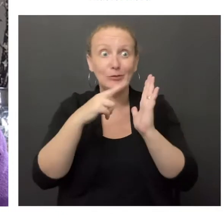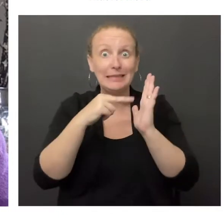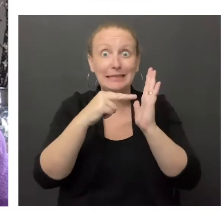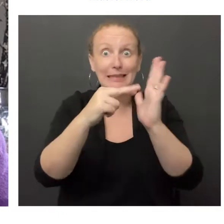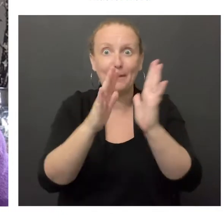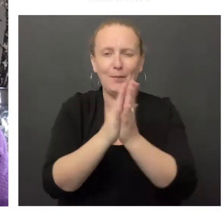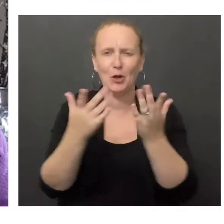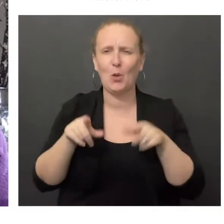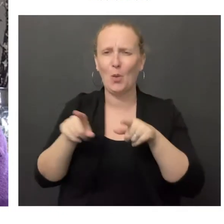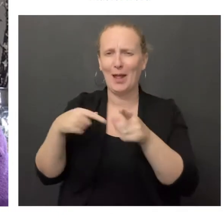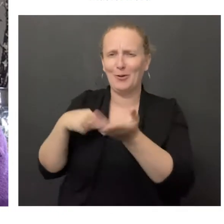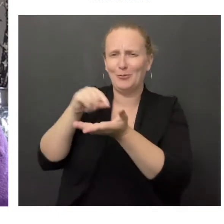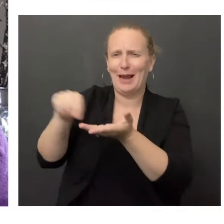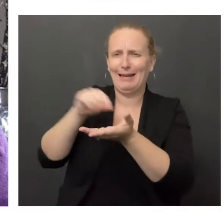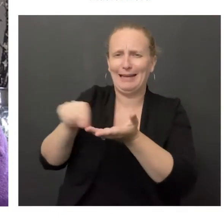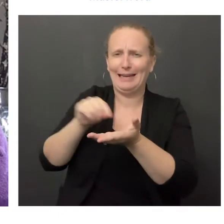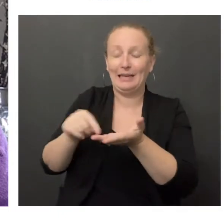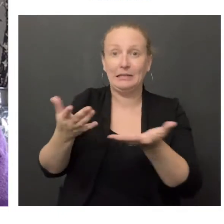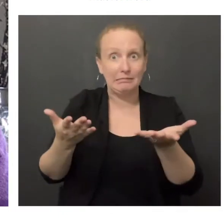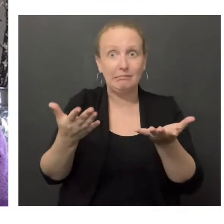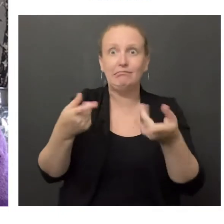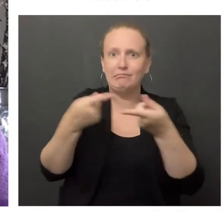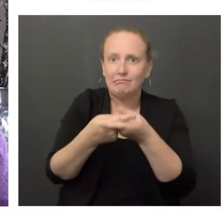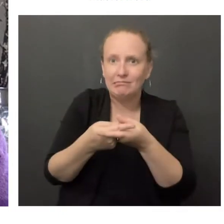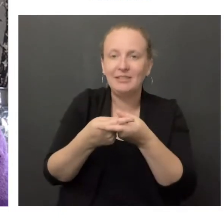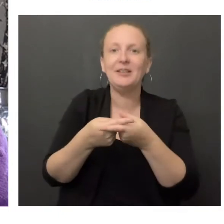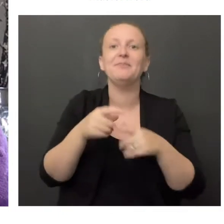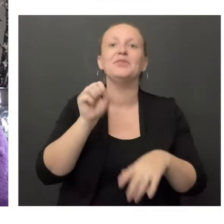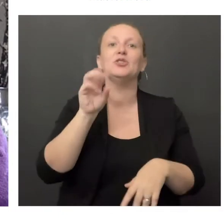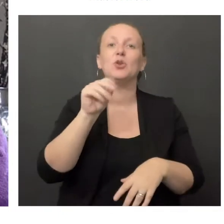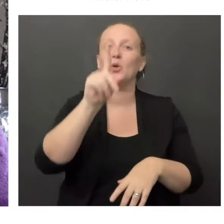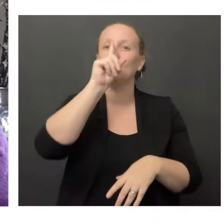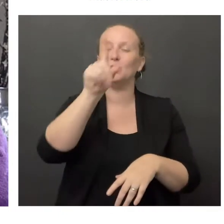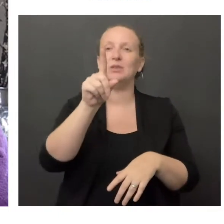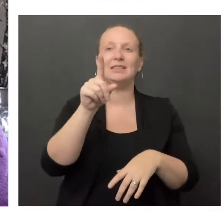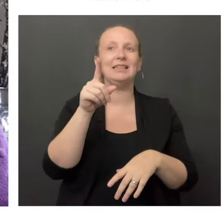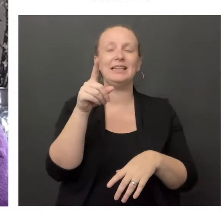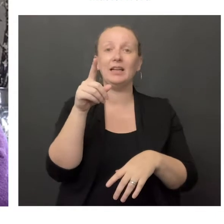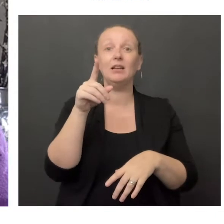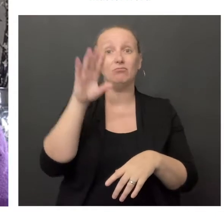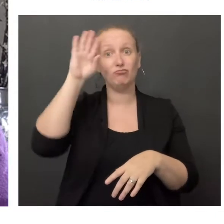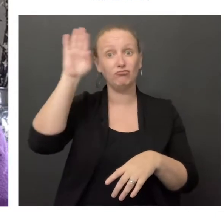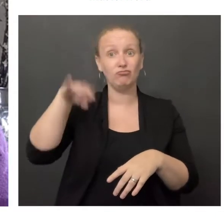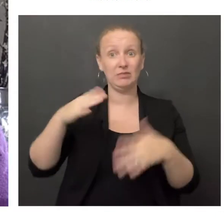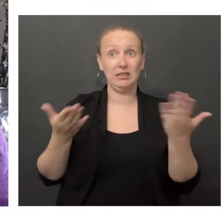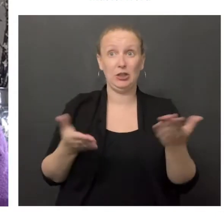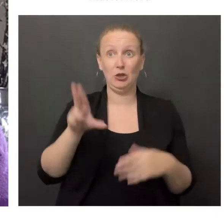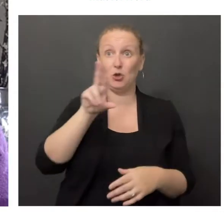just trying to conserve. So we all know that in the US